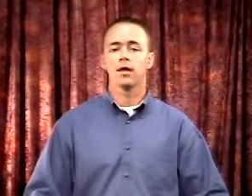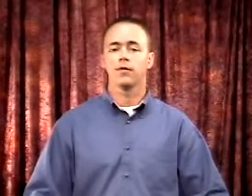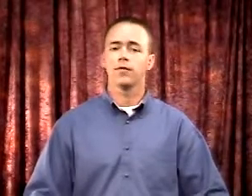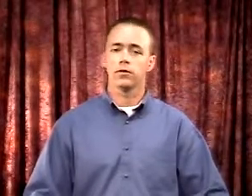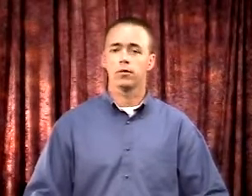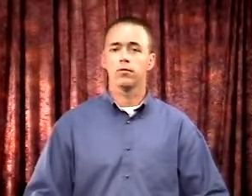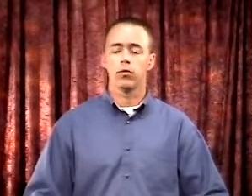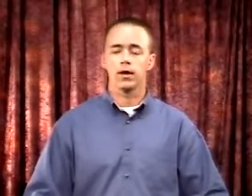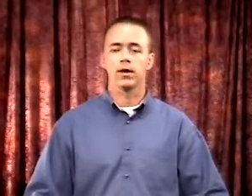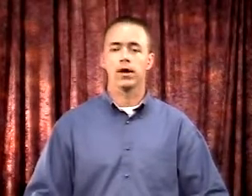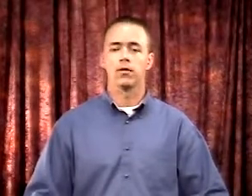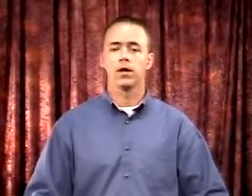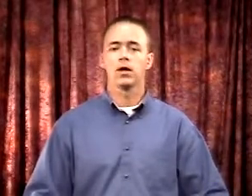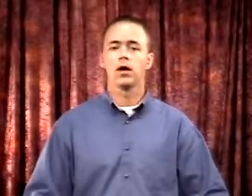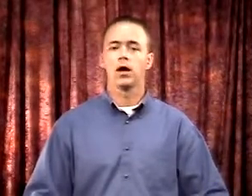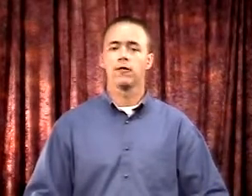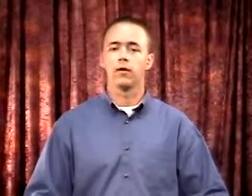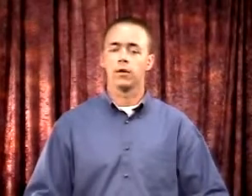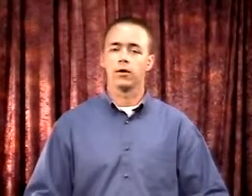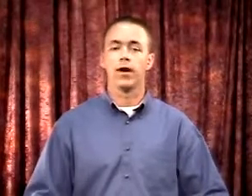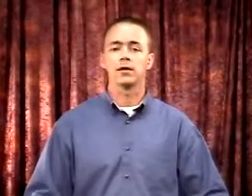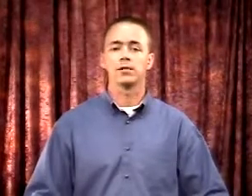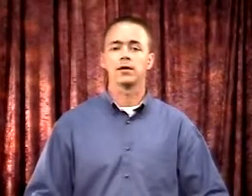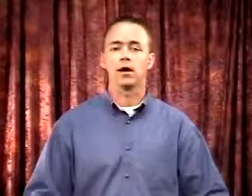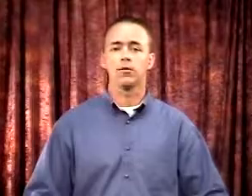and further breaking down of amino acids and carbohydrates.